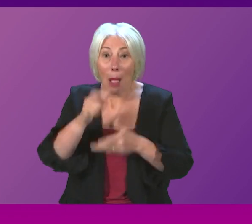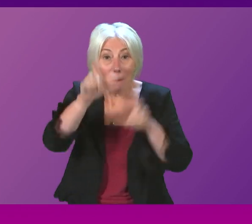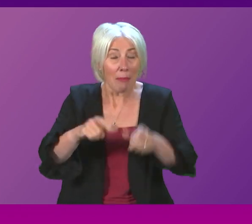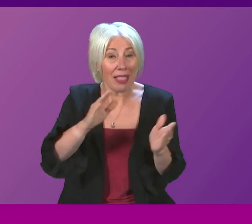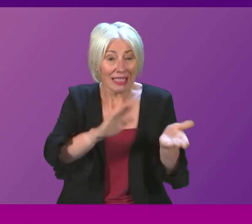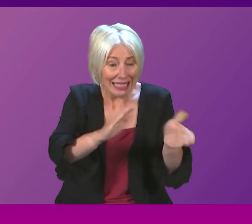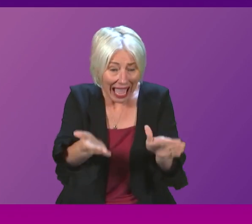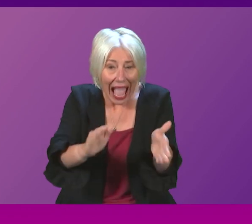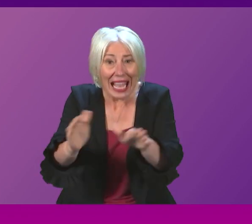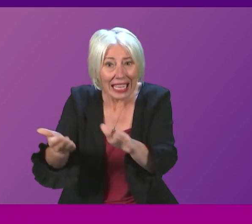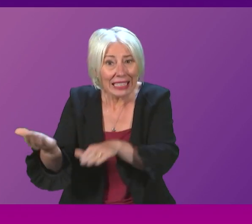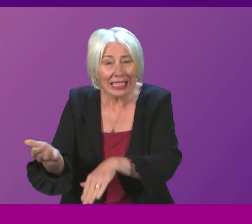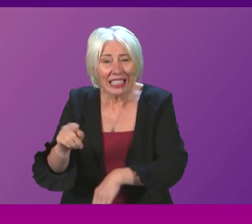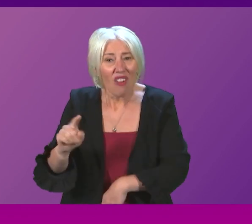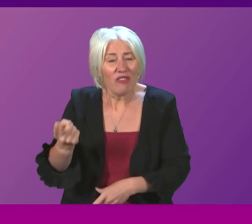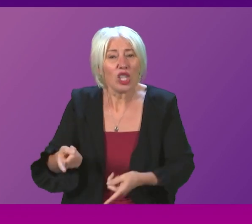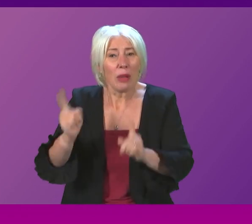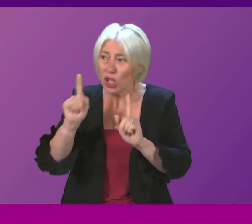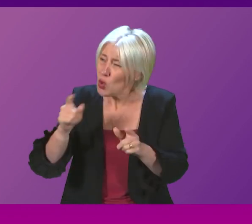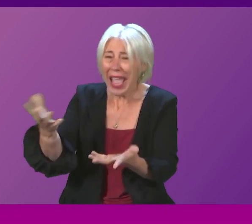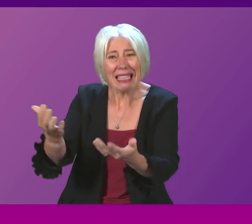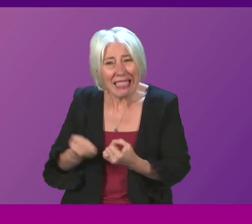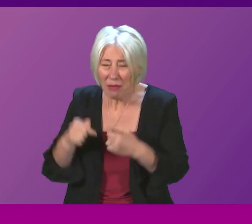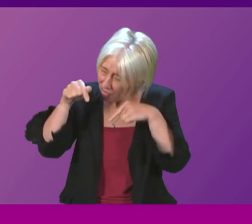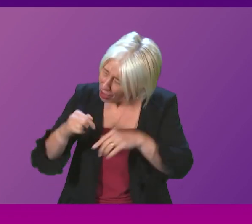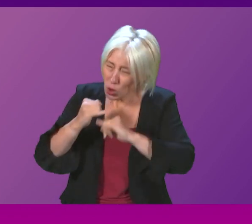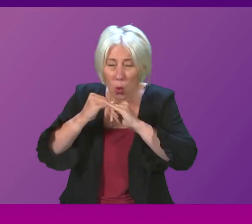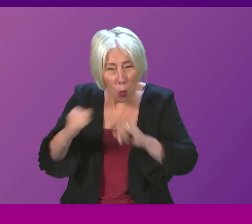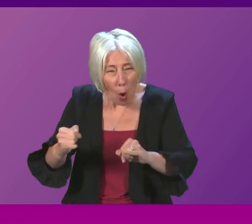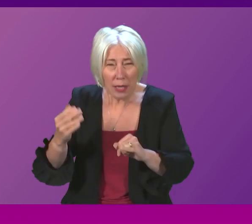Does the First Minister accept that it is the worst it has ever been, all happening